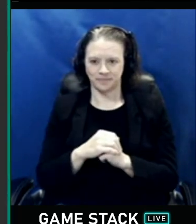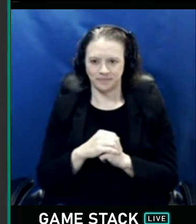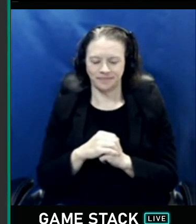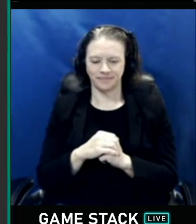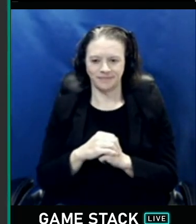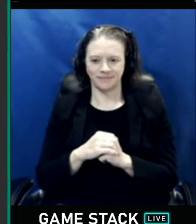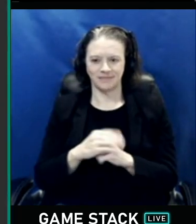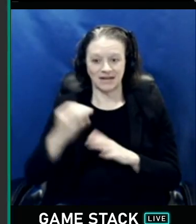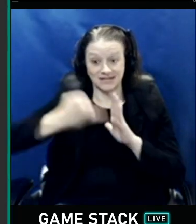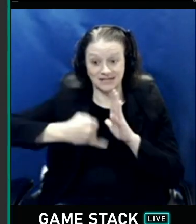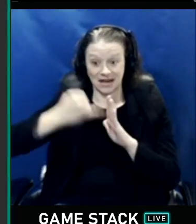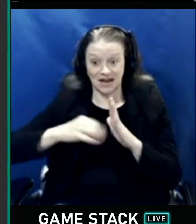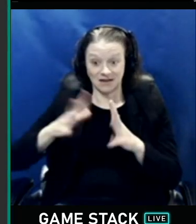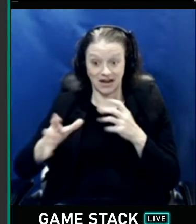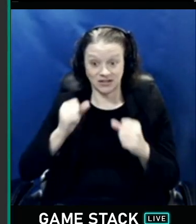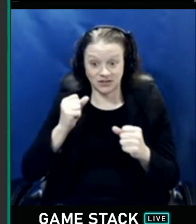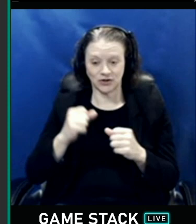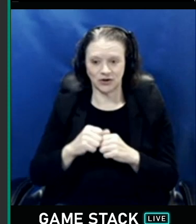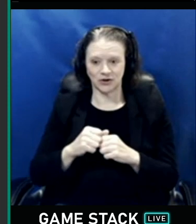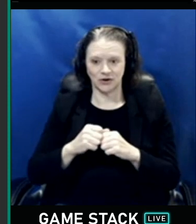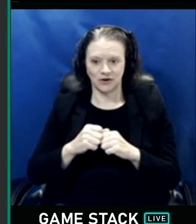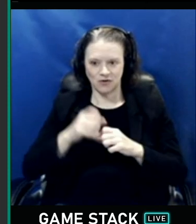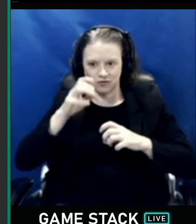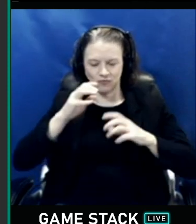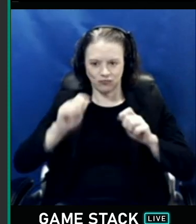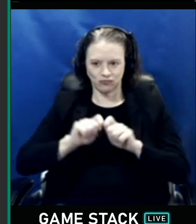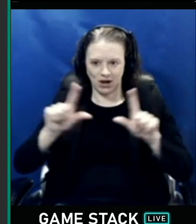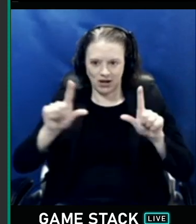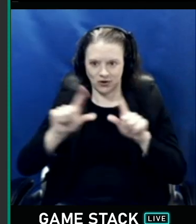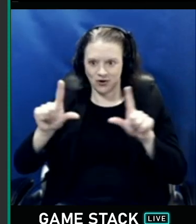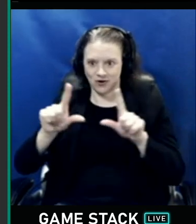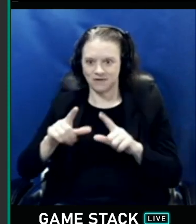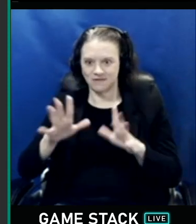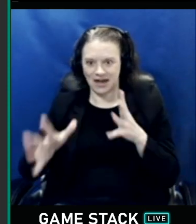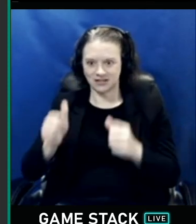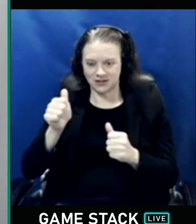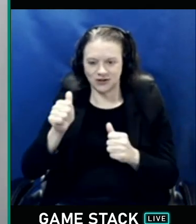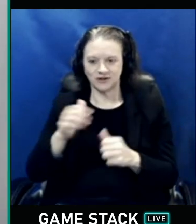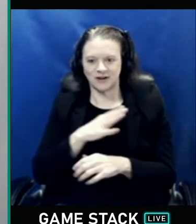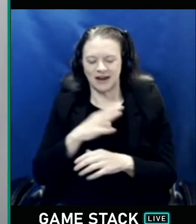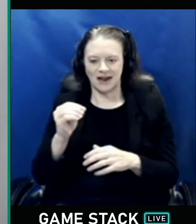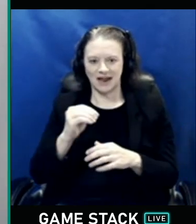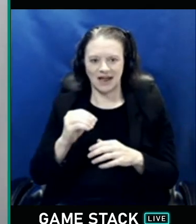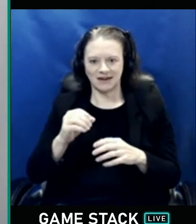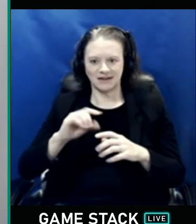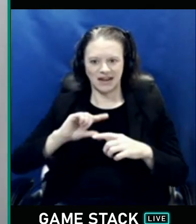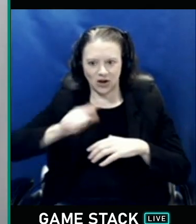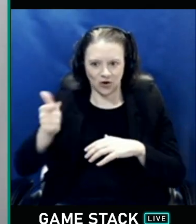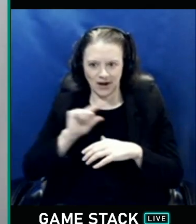Design faster, render faster, iterate faster. Your time is valuable and I appreciate that you have chosen to spend it with me.